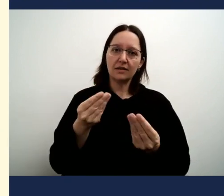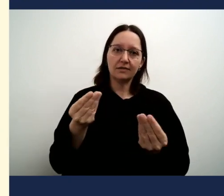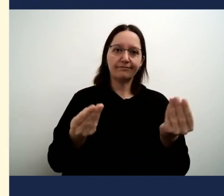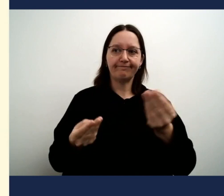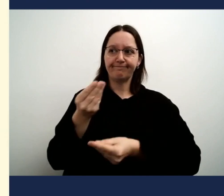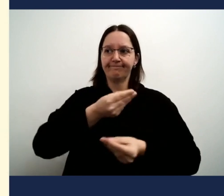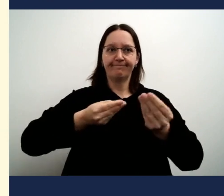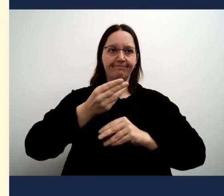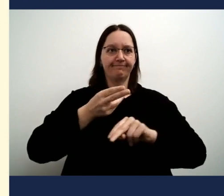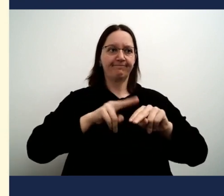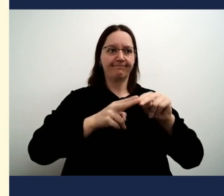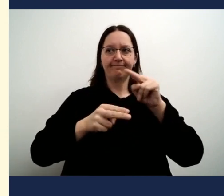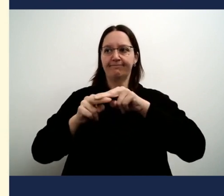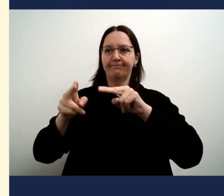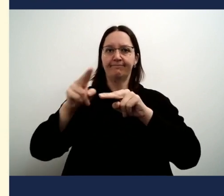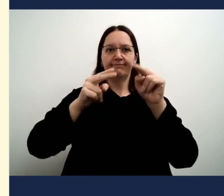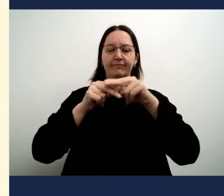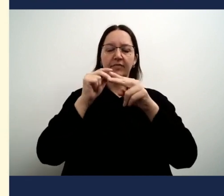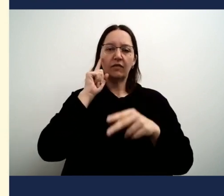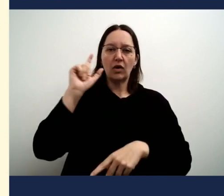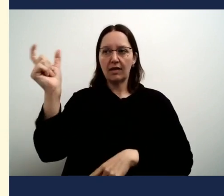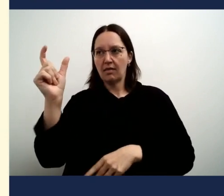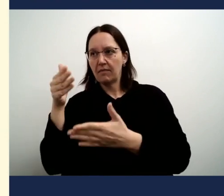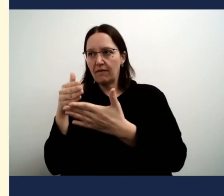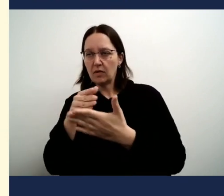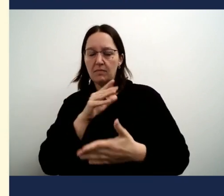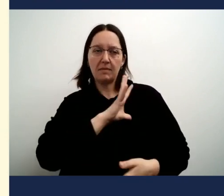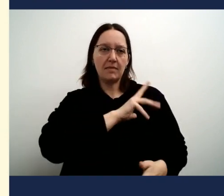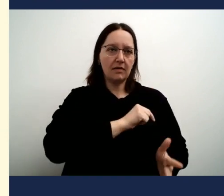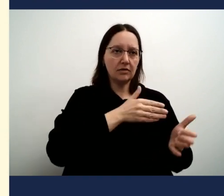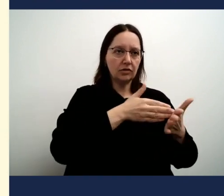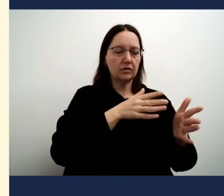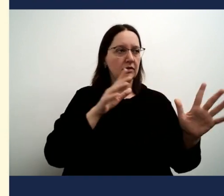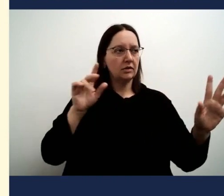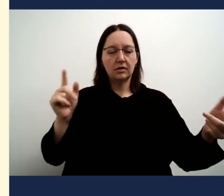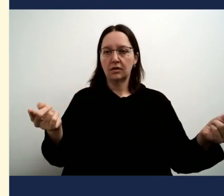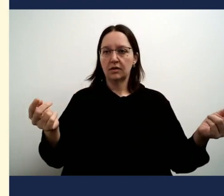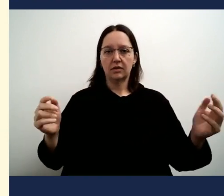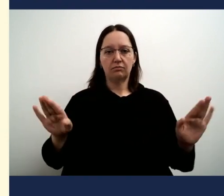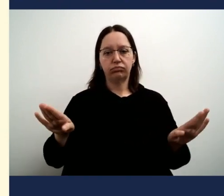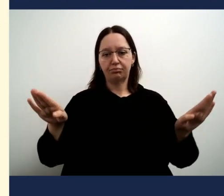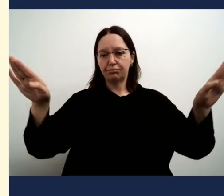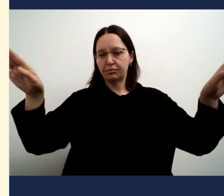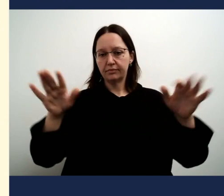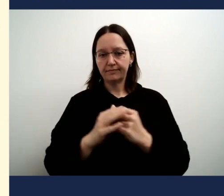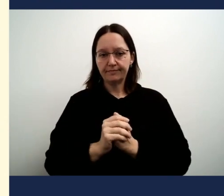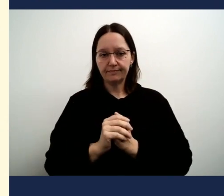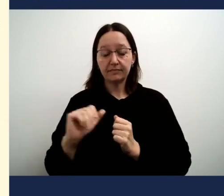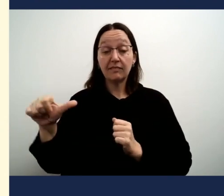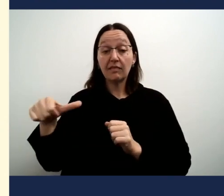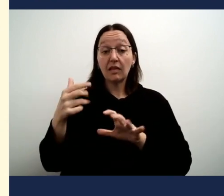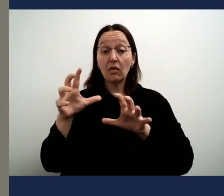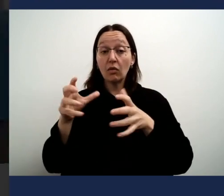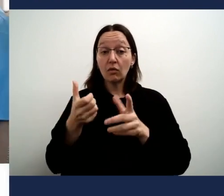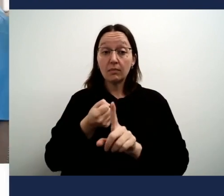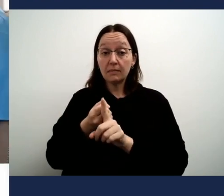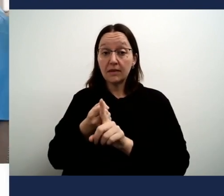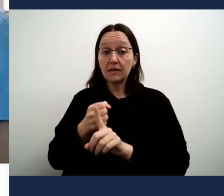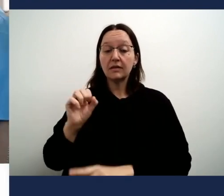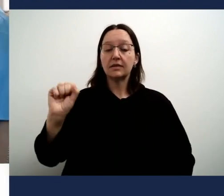car, the man stabs him. And thankfully Zacharia survives that. And I think the perp flators all cases --